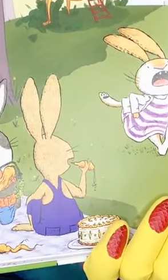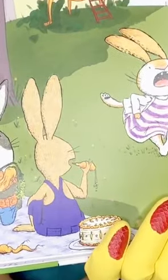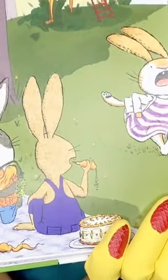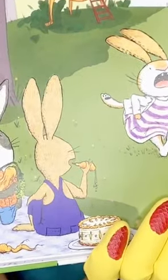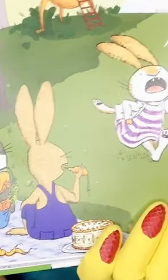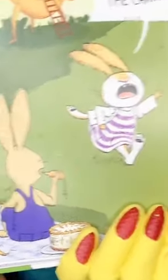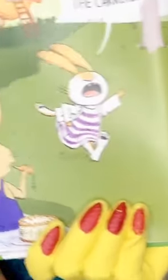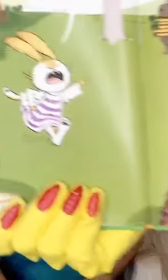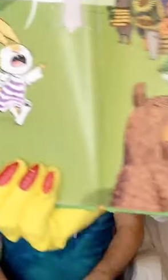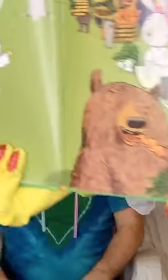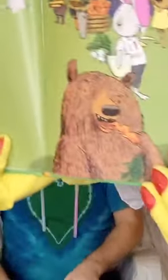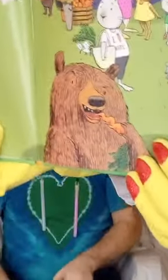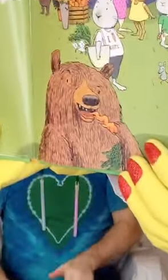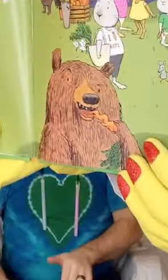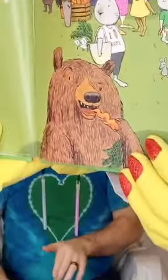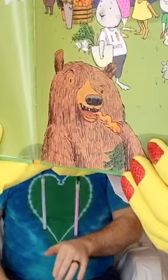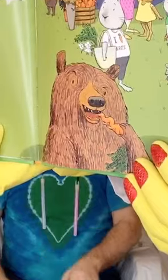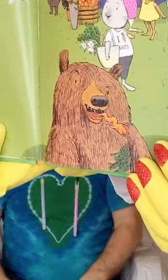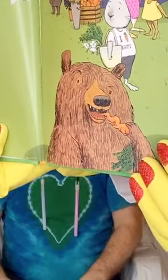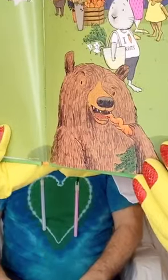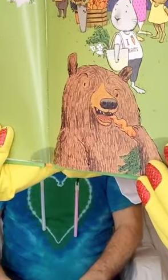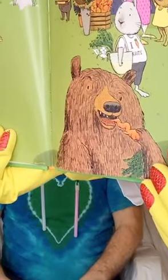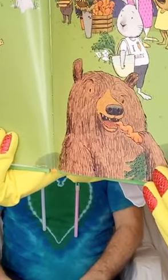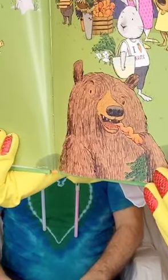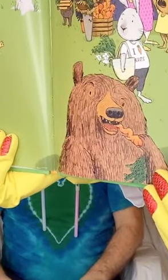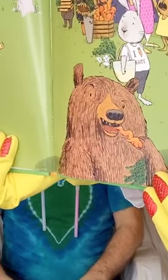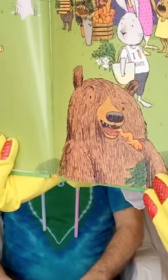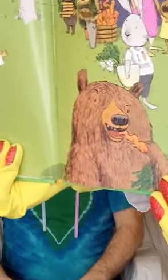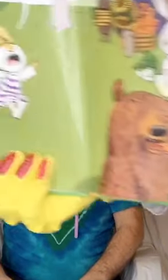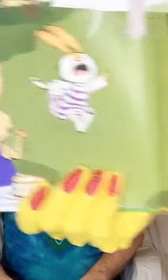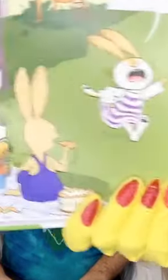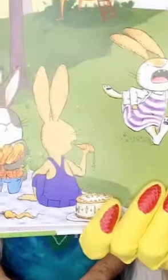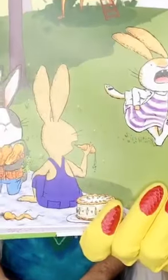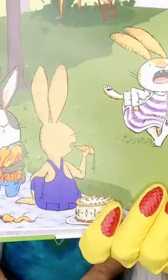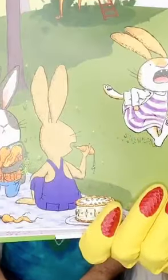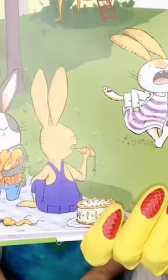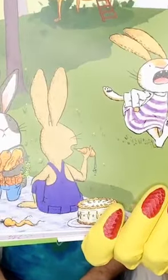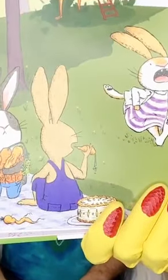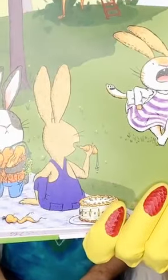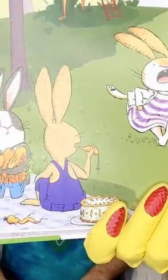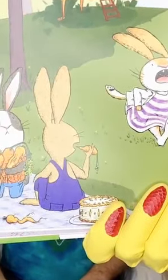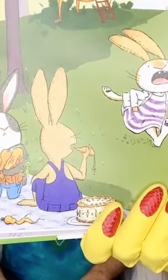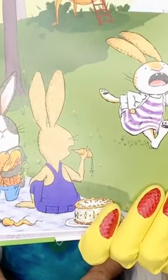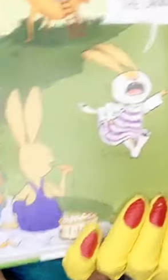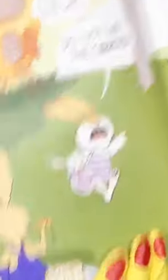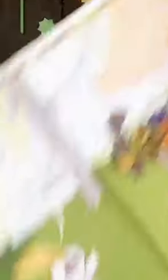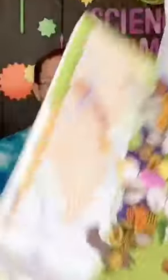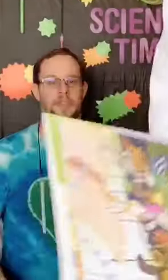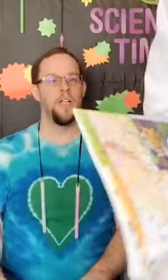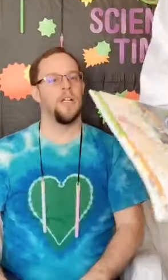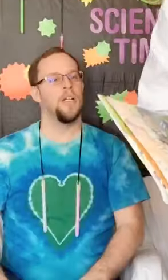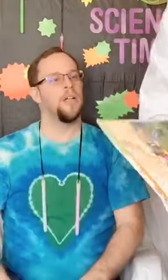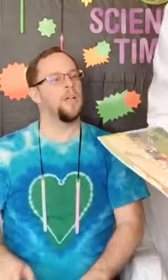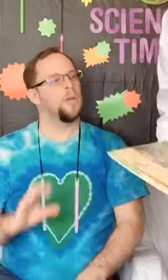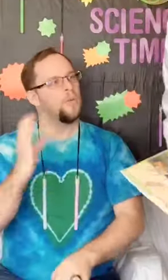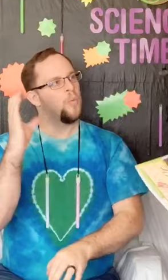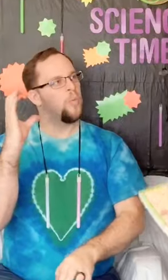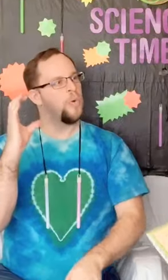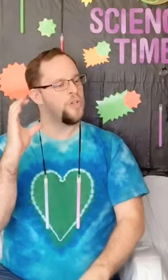eat the carrots! And what do you think they do? Exactly what the scientist tells them to, because that's what you should do. AARON: Was